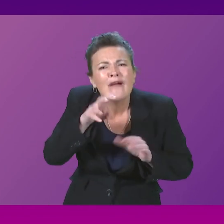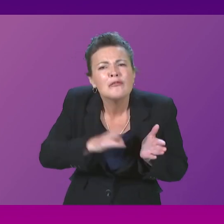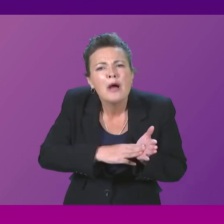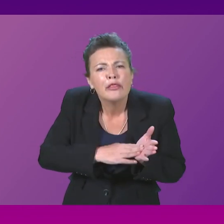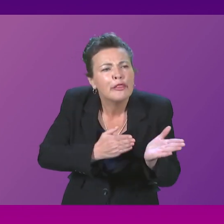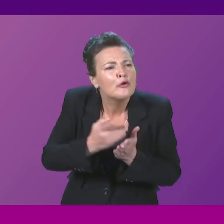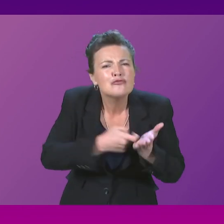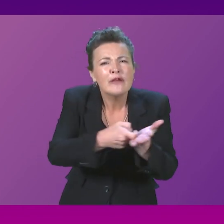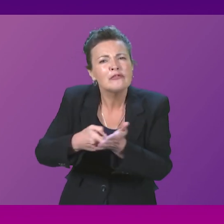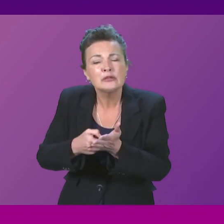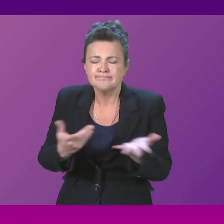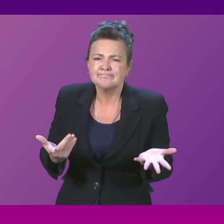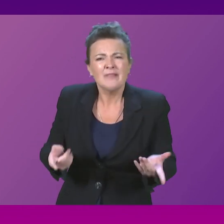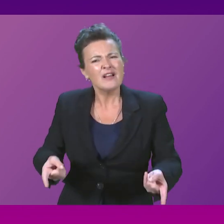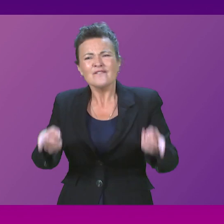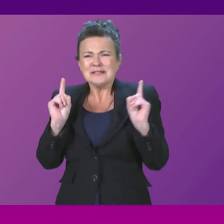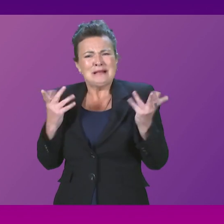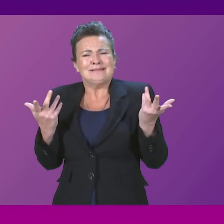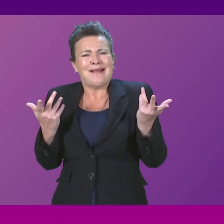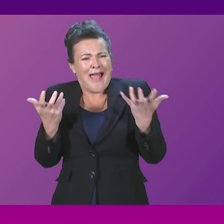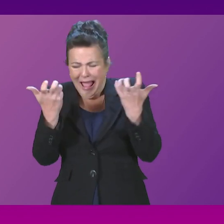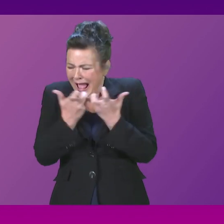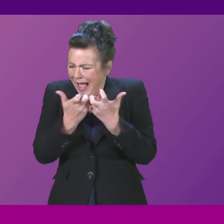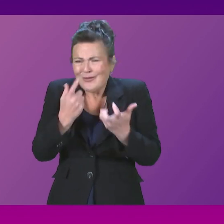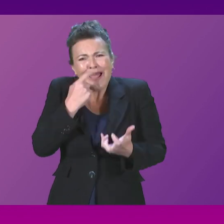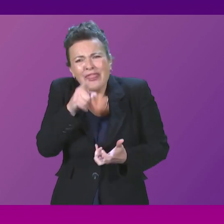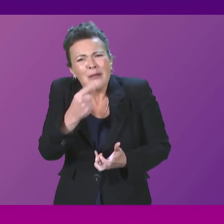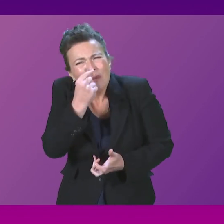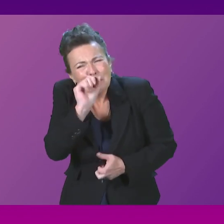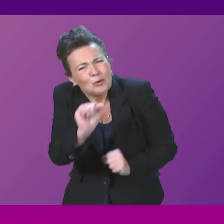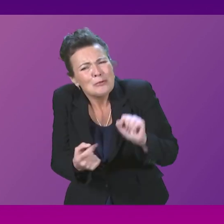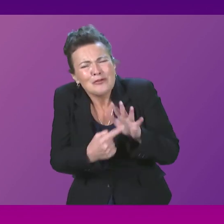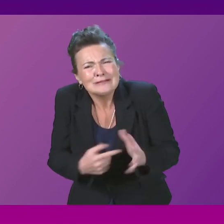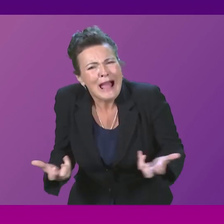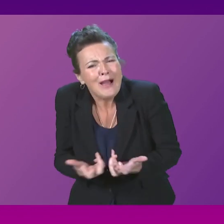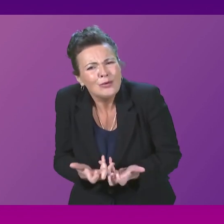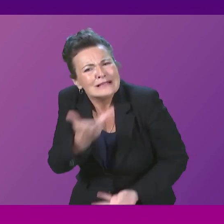How can that possibly be the First Minister’s priority right now?